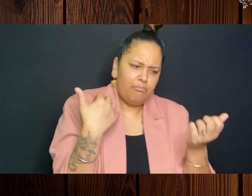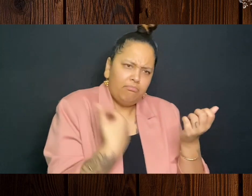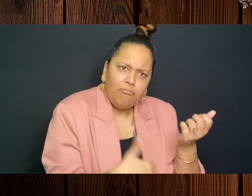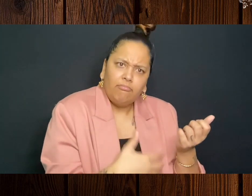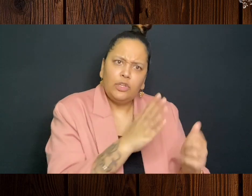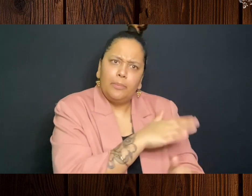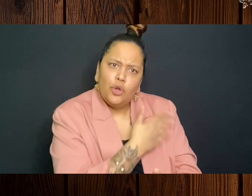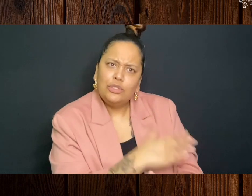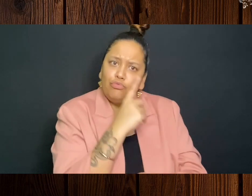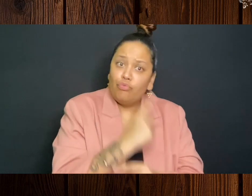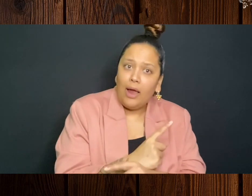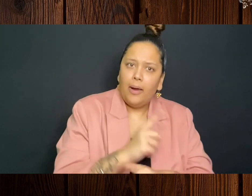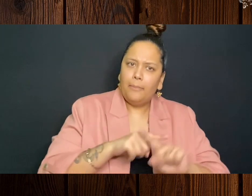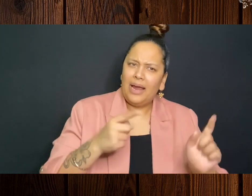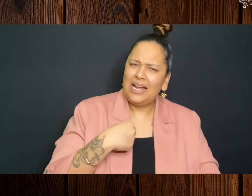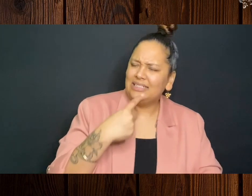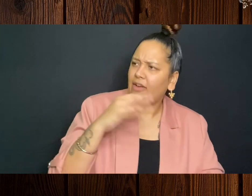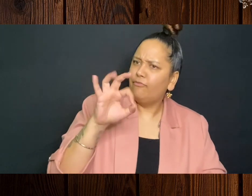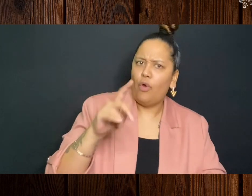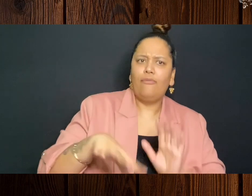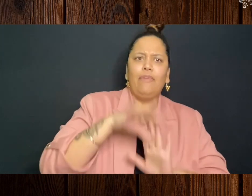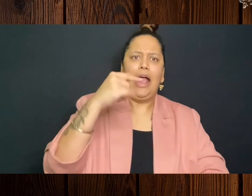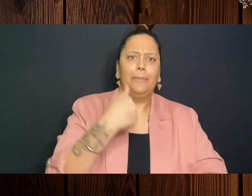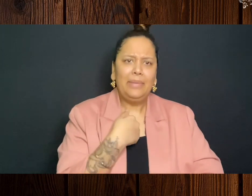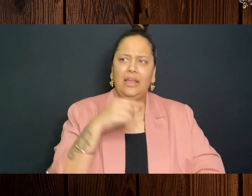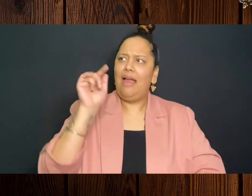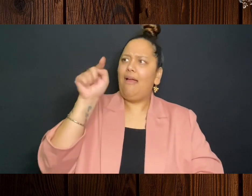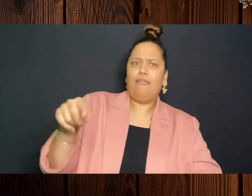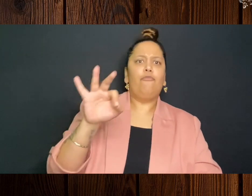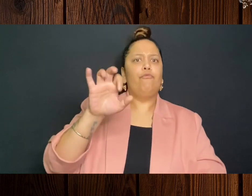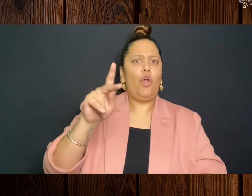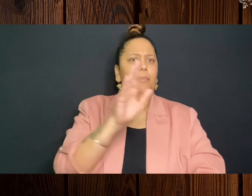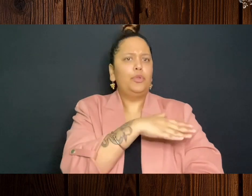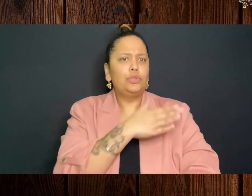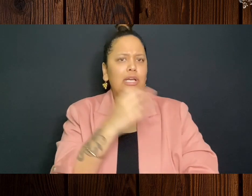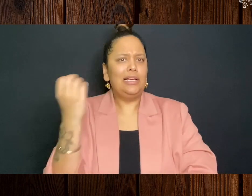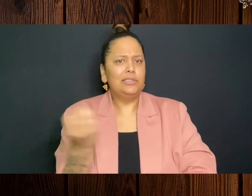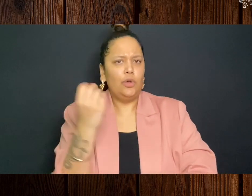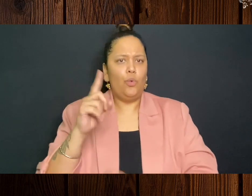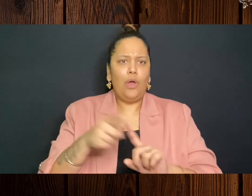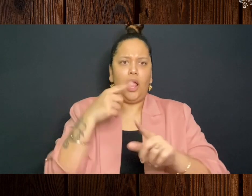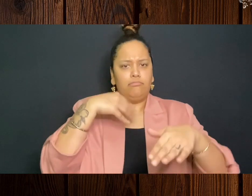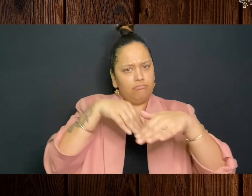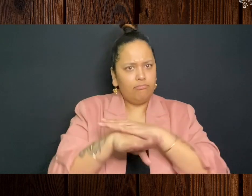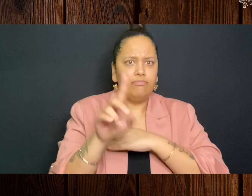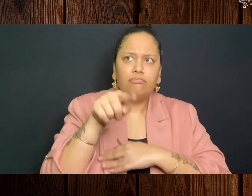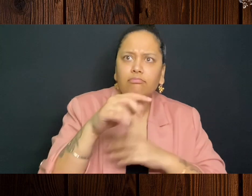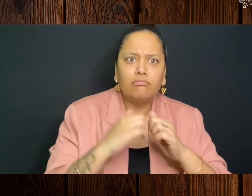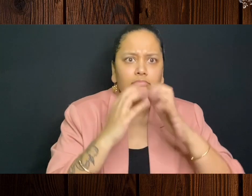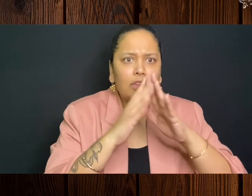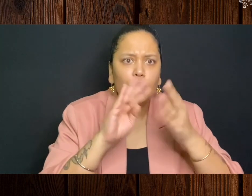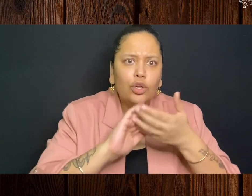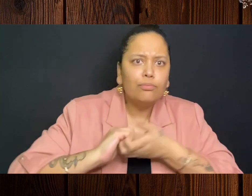right? So I think when I say folk found me at Folk Music Ontario's when I first went into that community, that was the